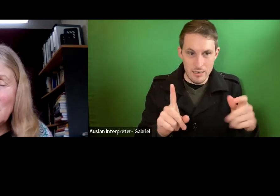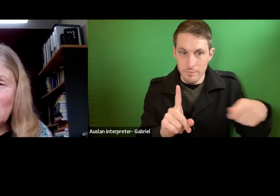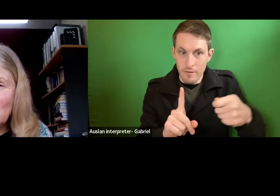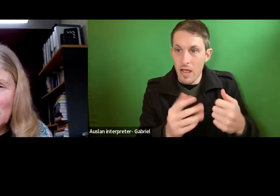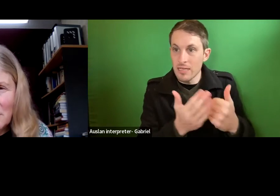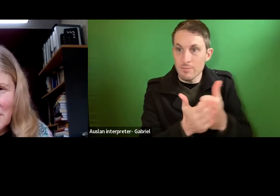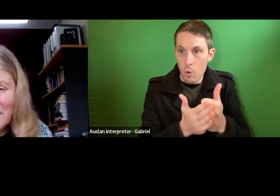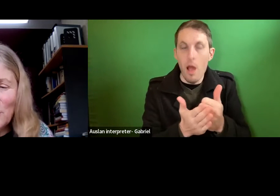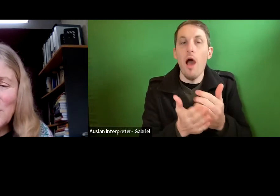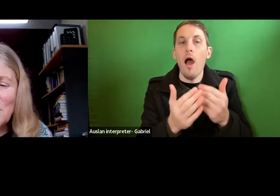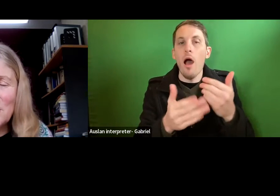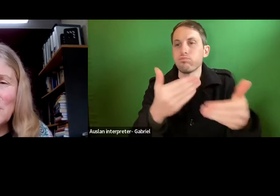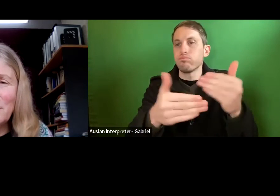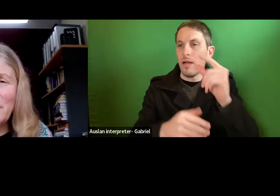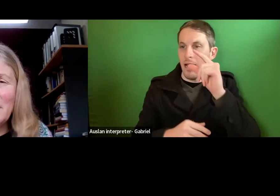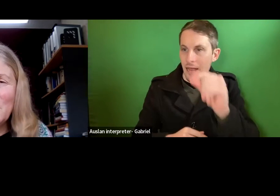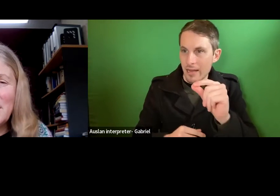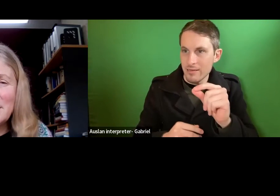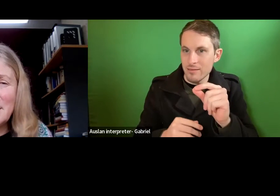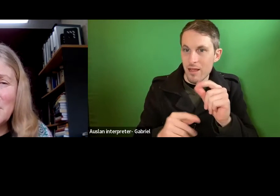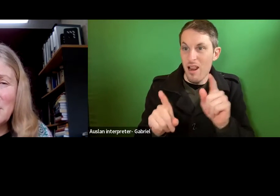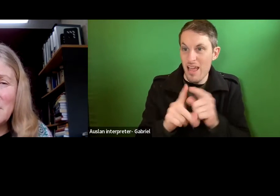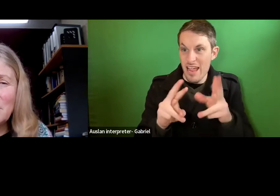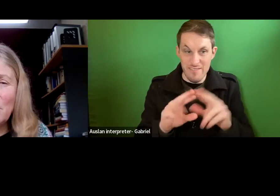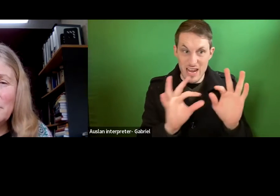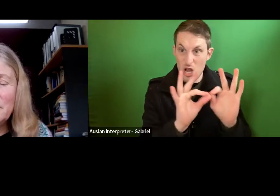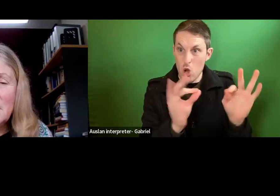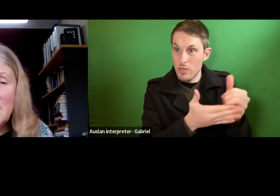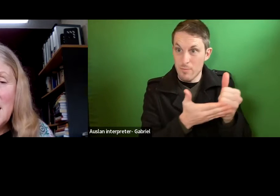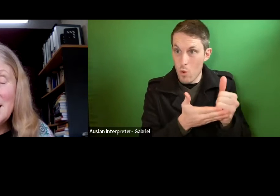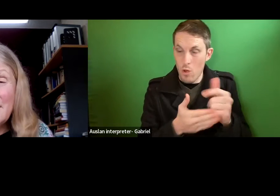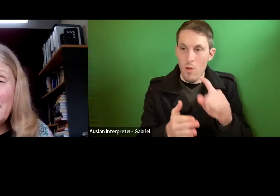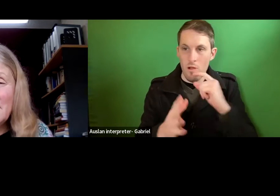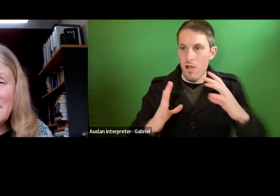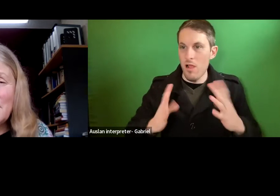So kind of almost doomed for failure without some degree of support and definitely some